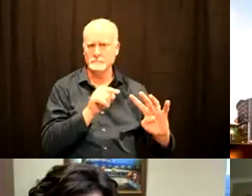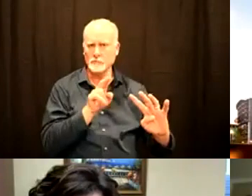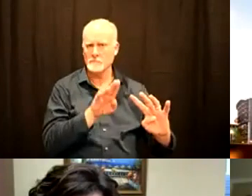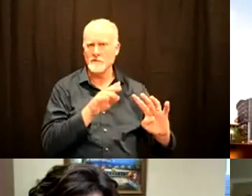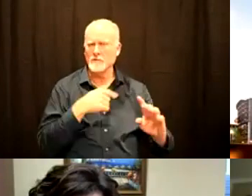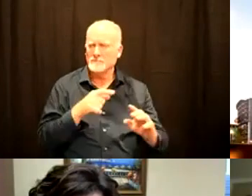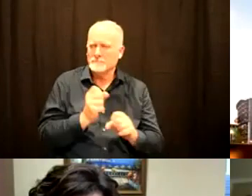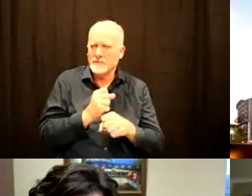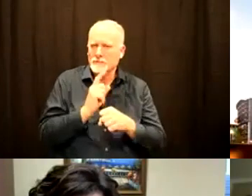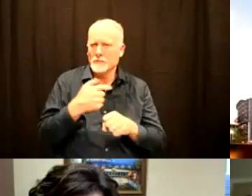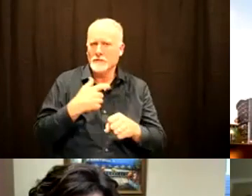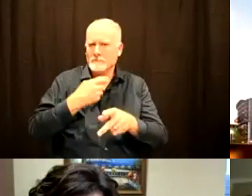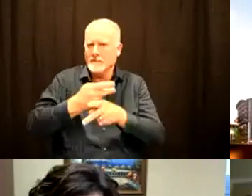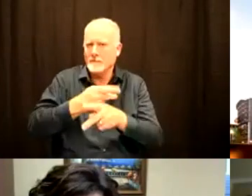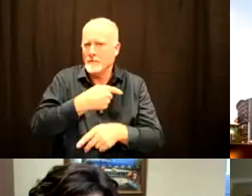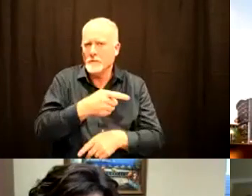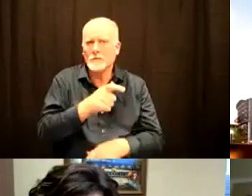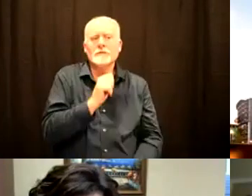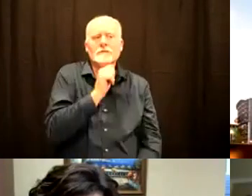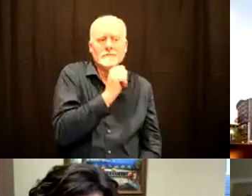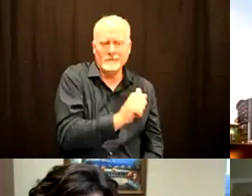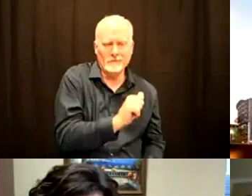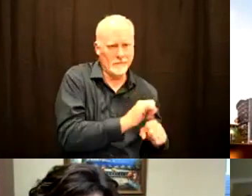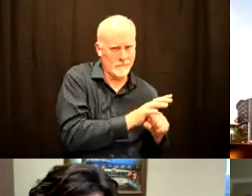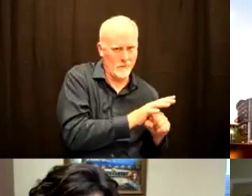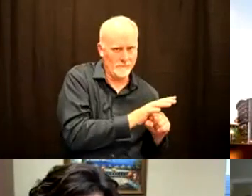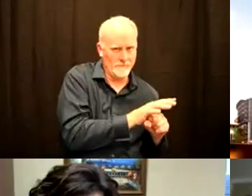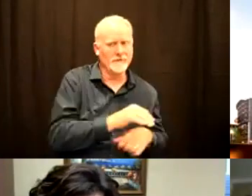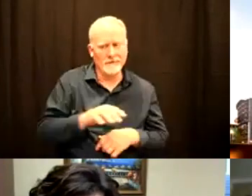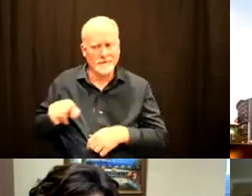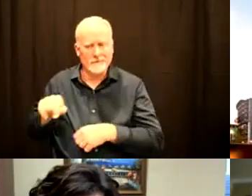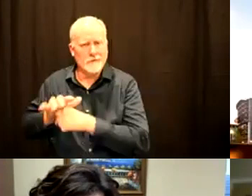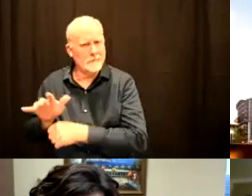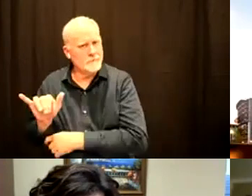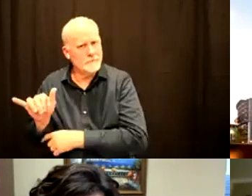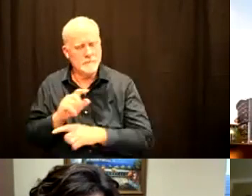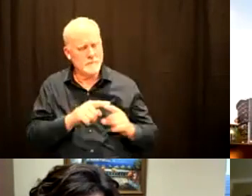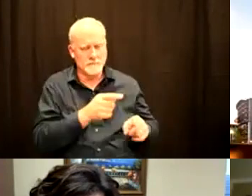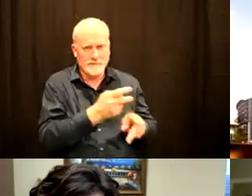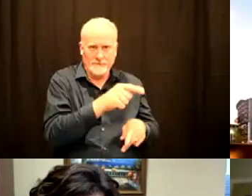of those non-covid illnesses i also want to thank our doctors in the context of their care